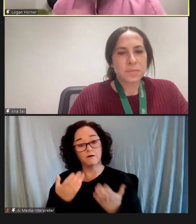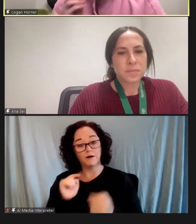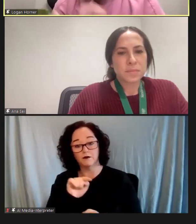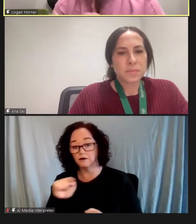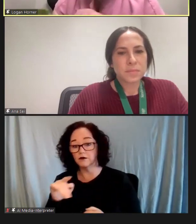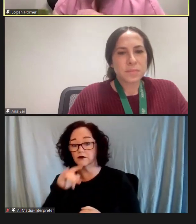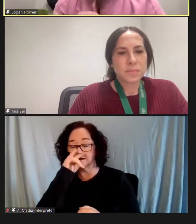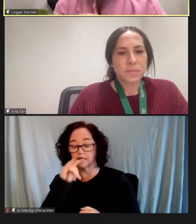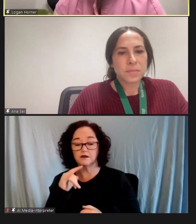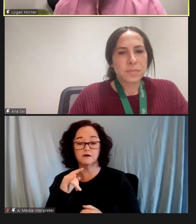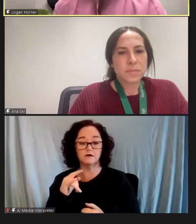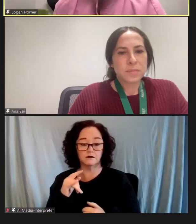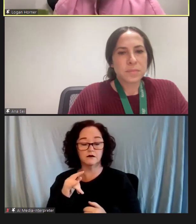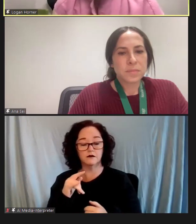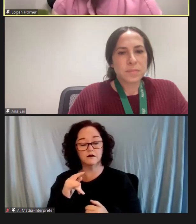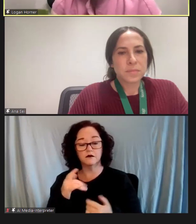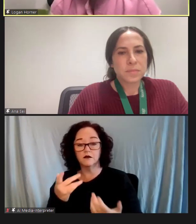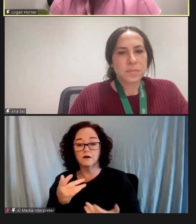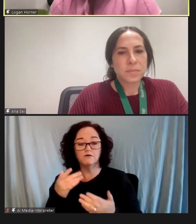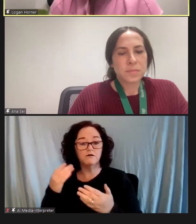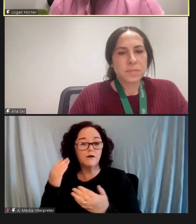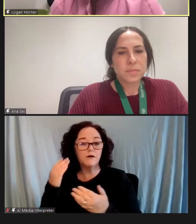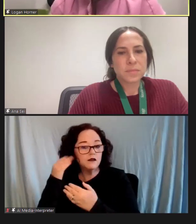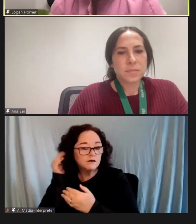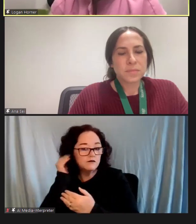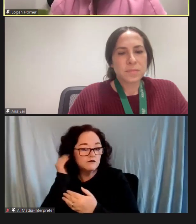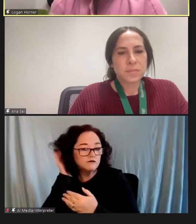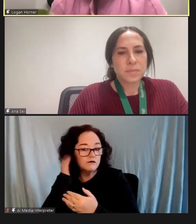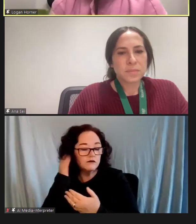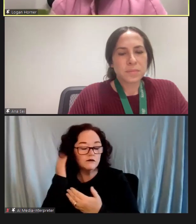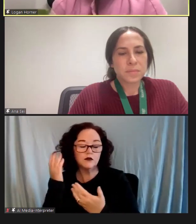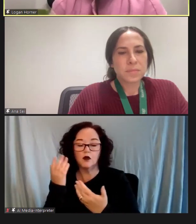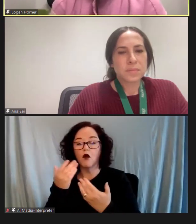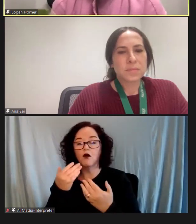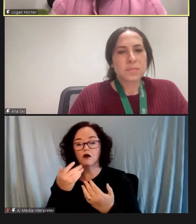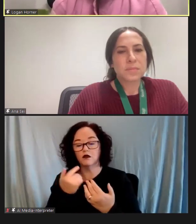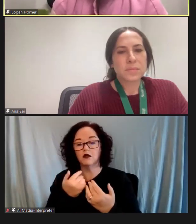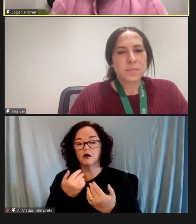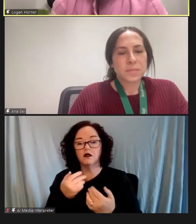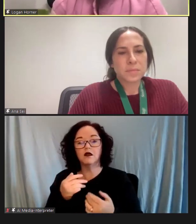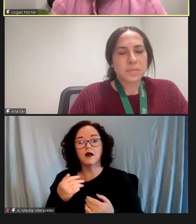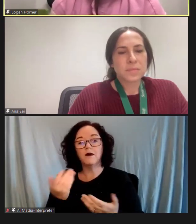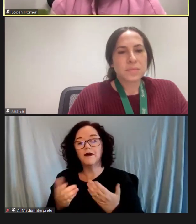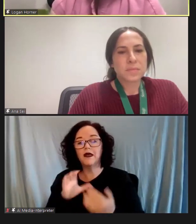Fingal closure maybe they've had a cff